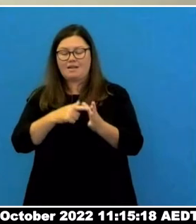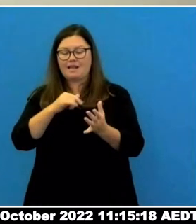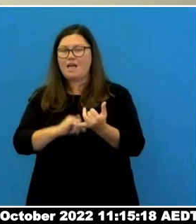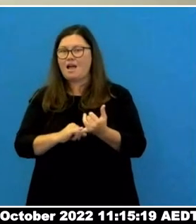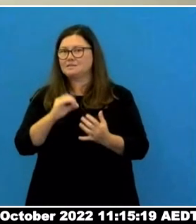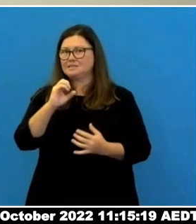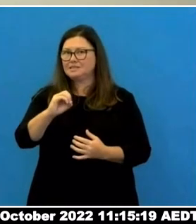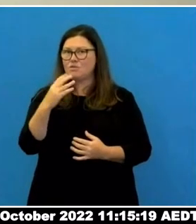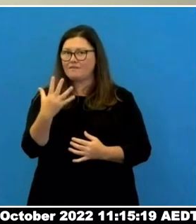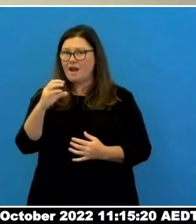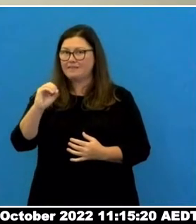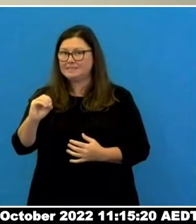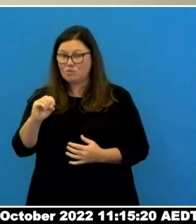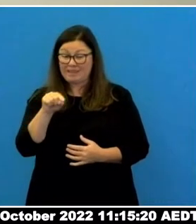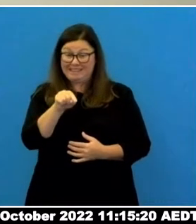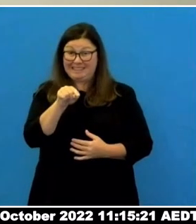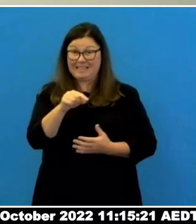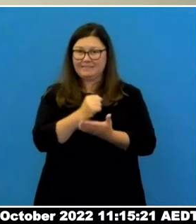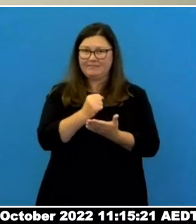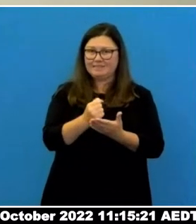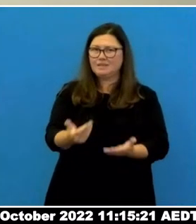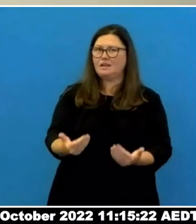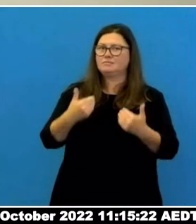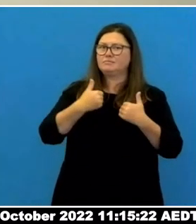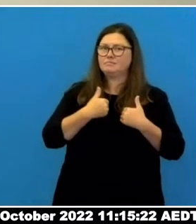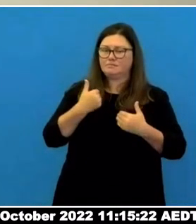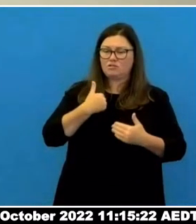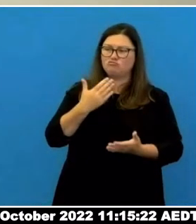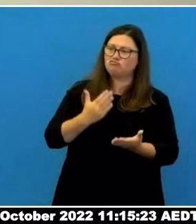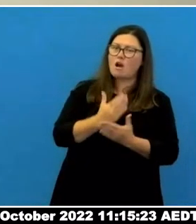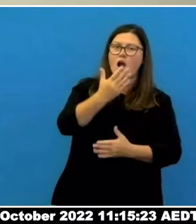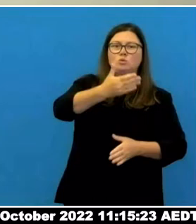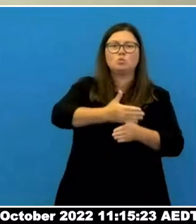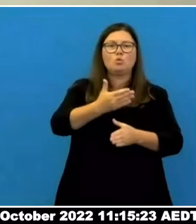which gives me work rights in Australia. I am not allowed to study.